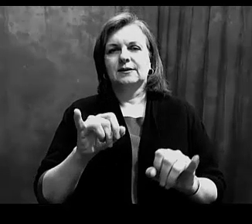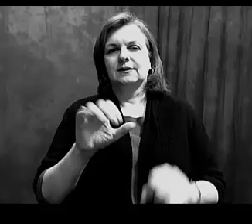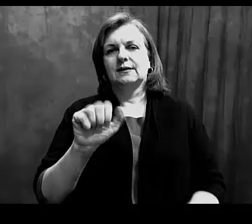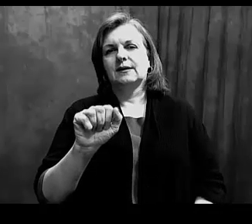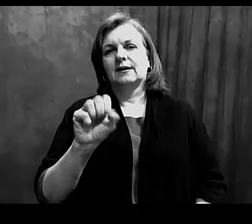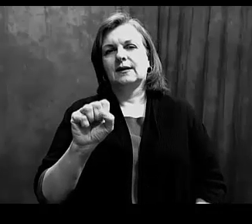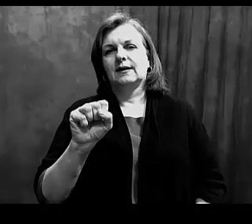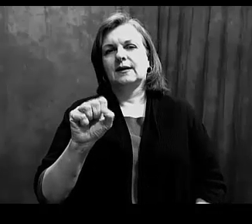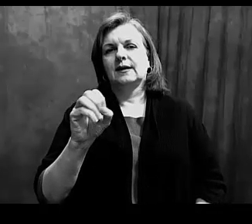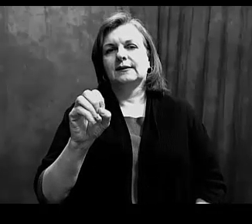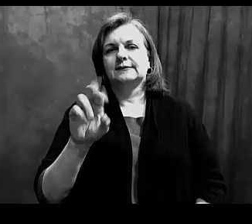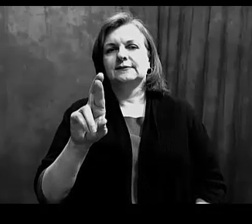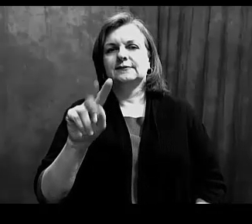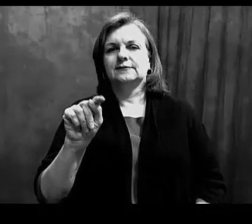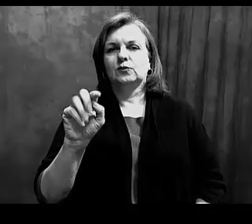and we'll look at that more later